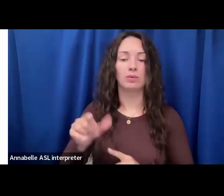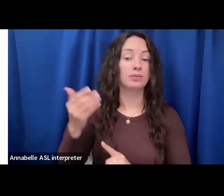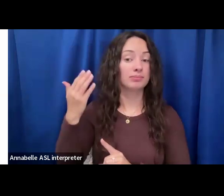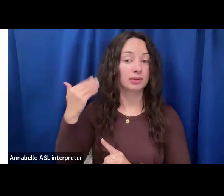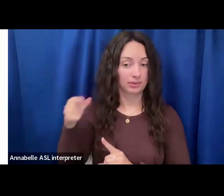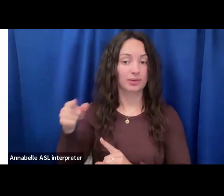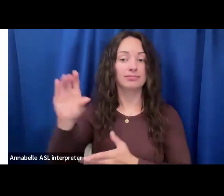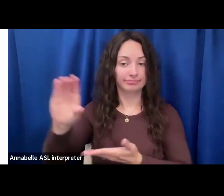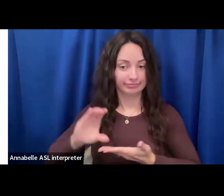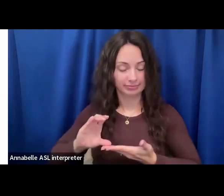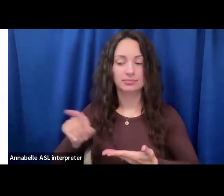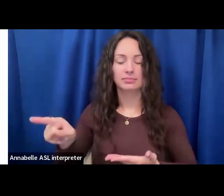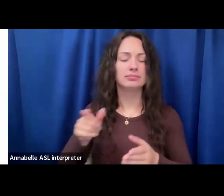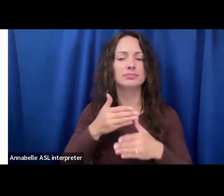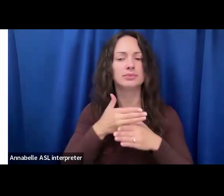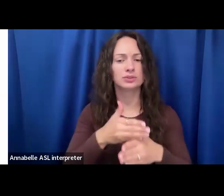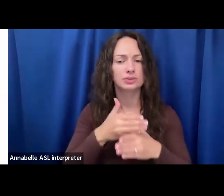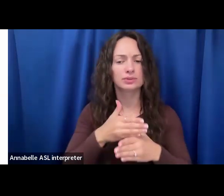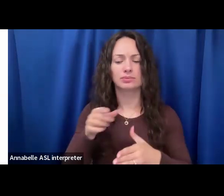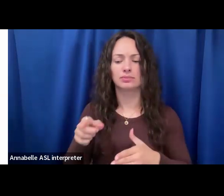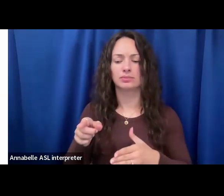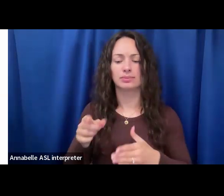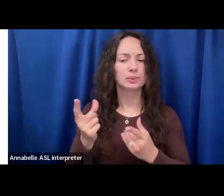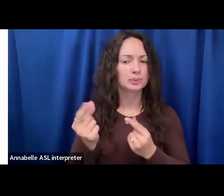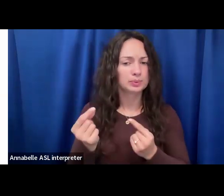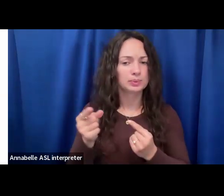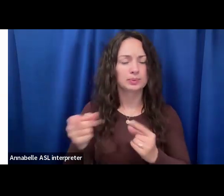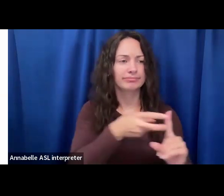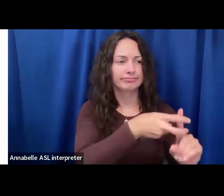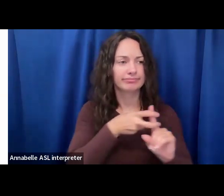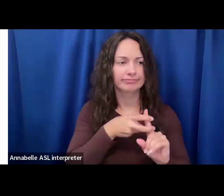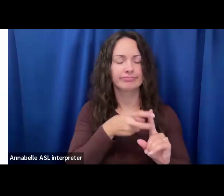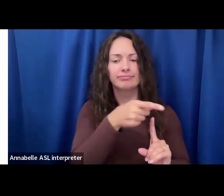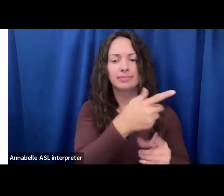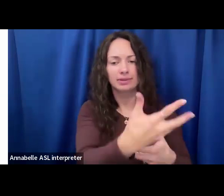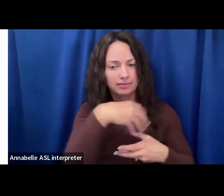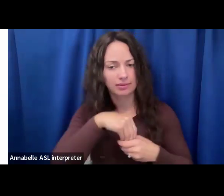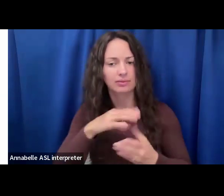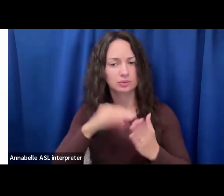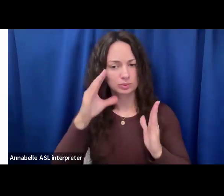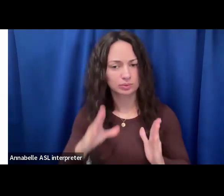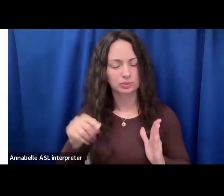they have found effective in recruiting and engaging students in the program activities.